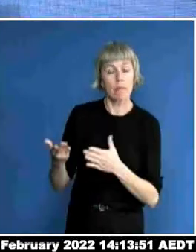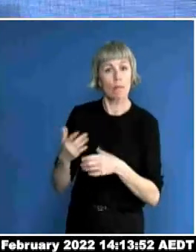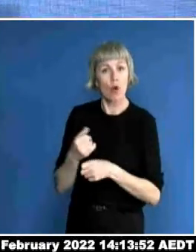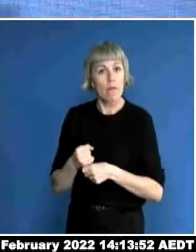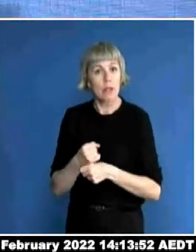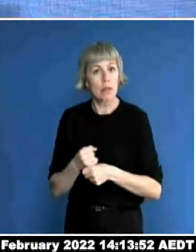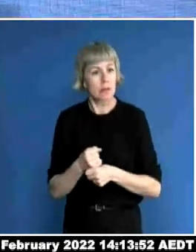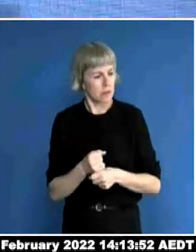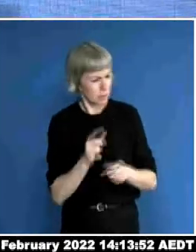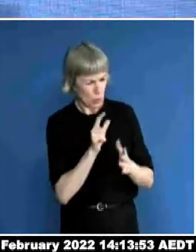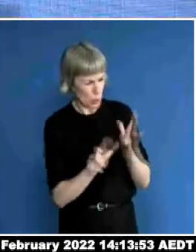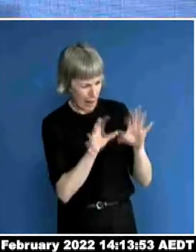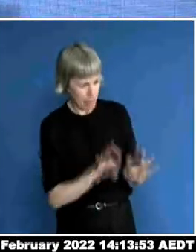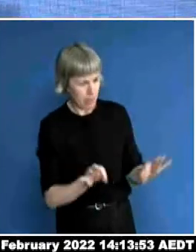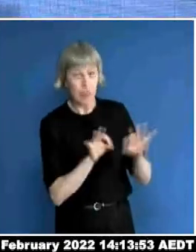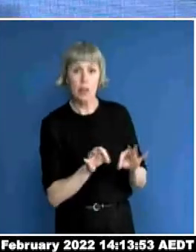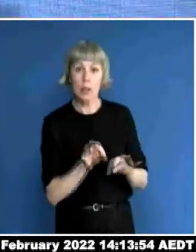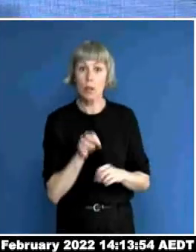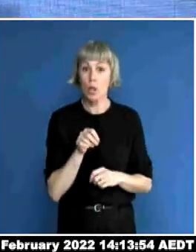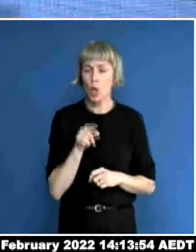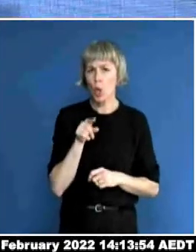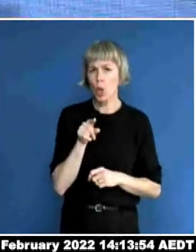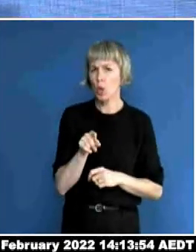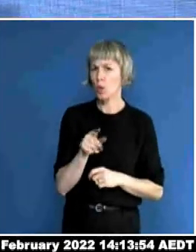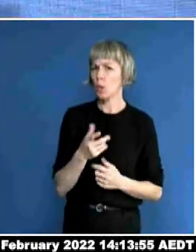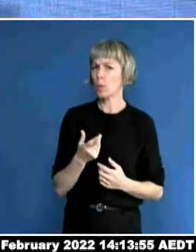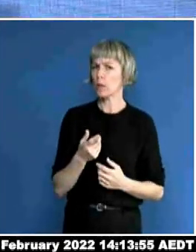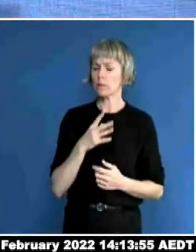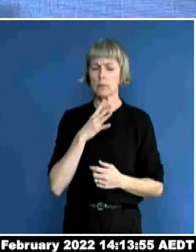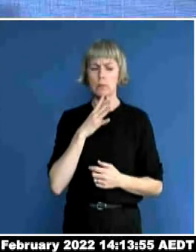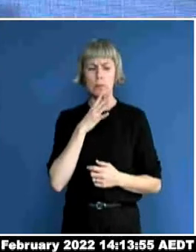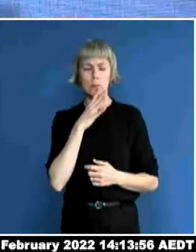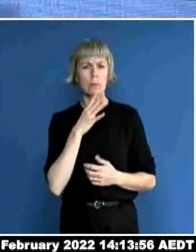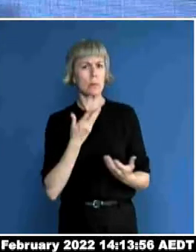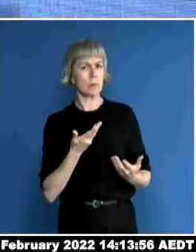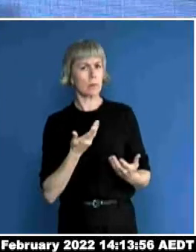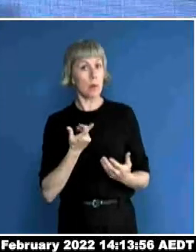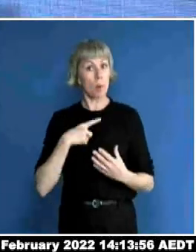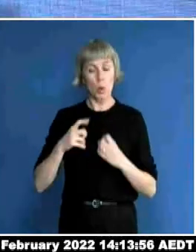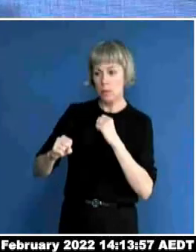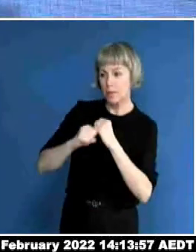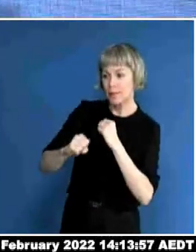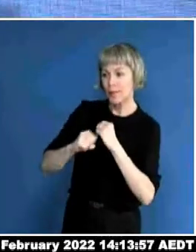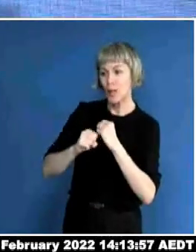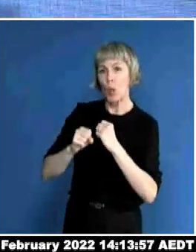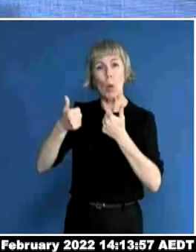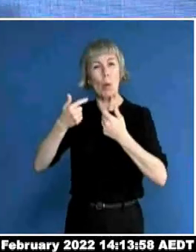stories about BusyBeans but you felt very uncomfortable saying, "The program is